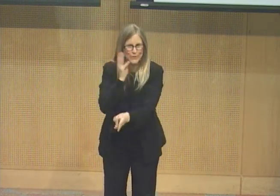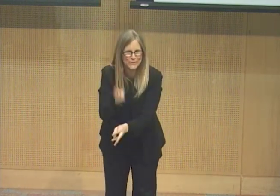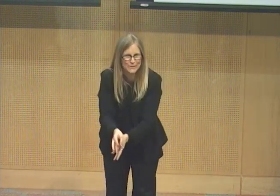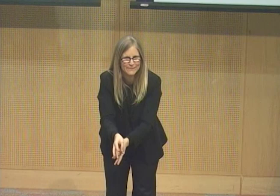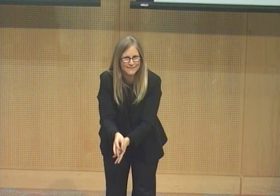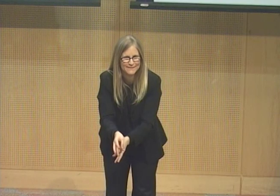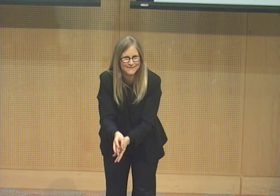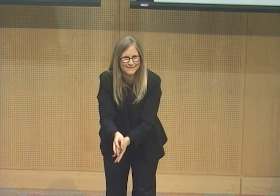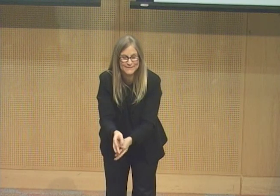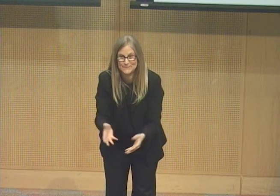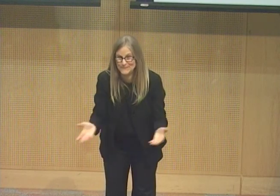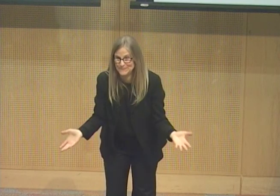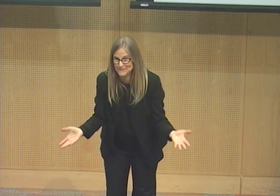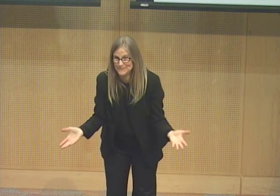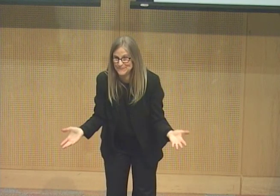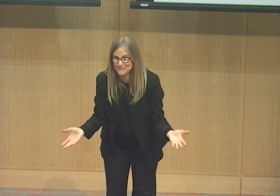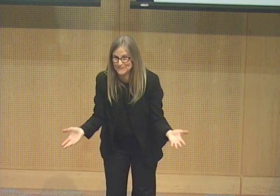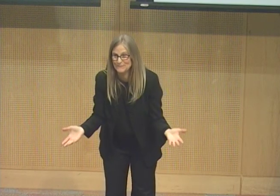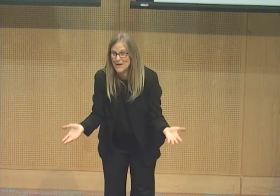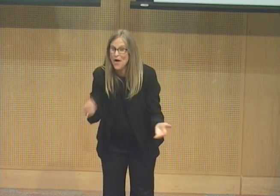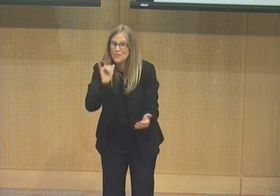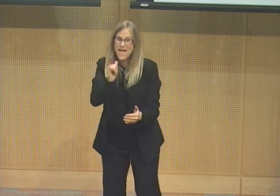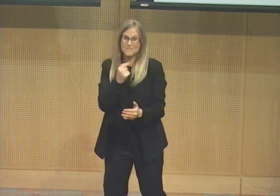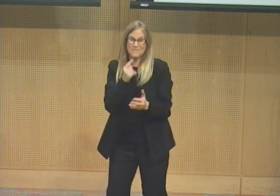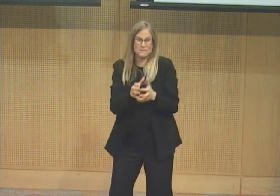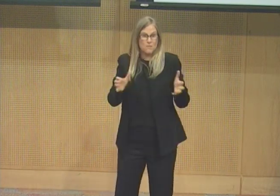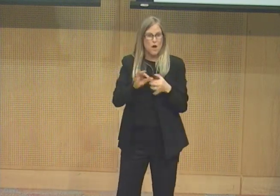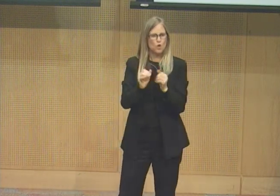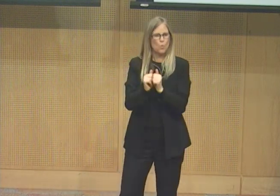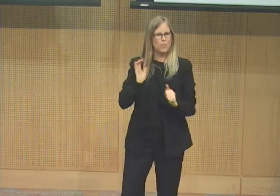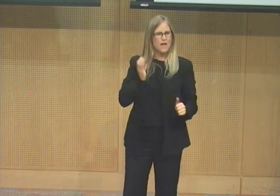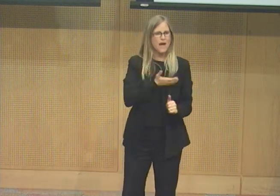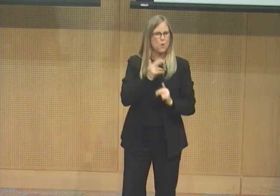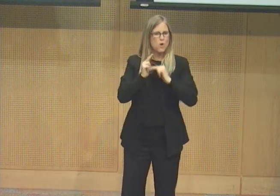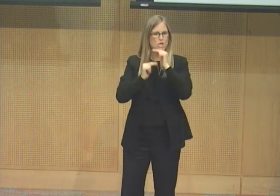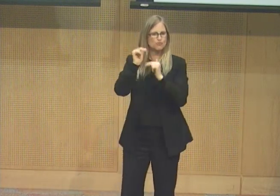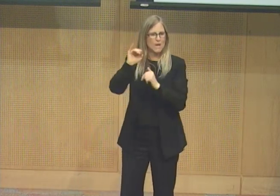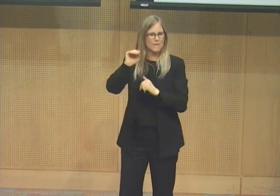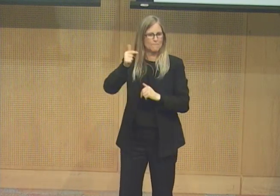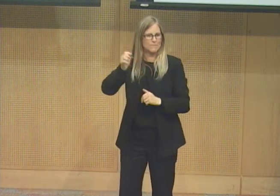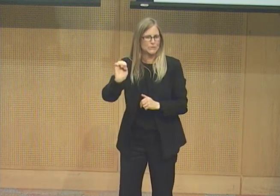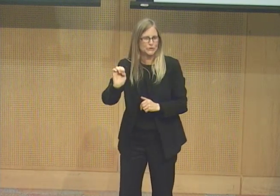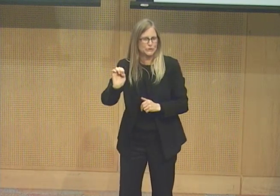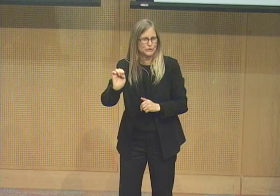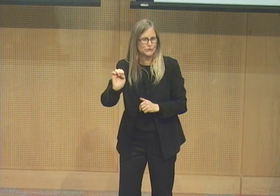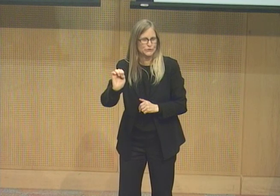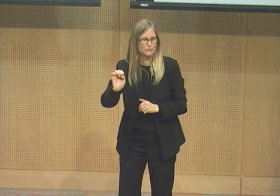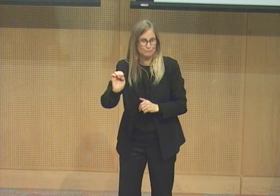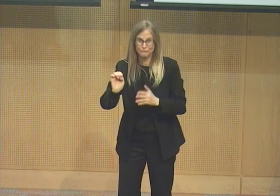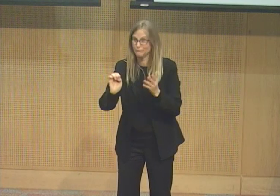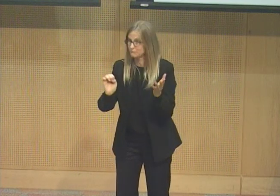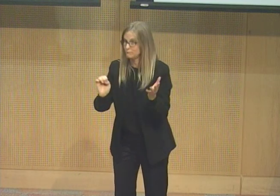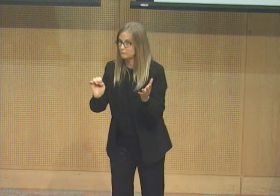and that fits within our mental model of the world. It says a lot about our constructed images